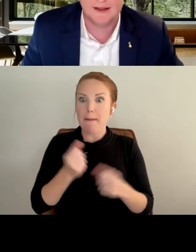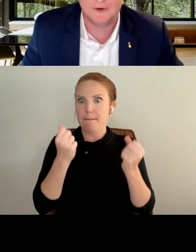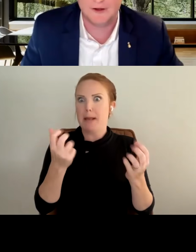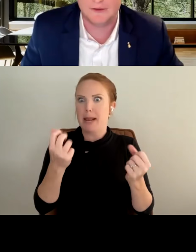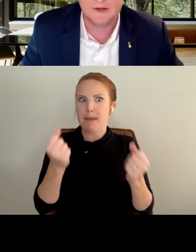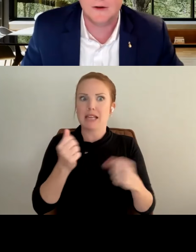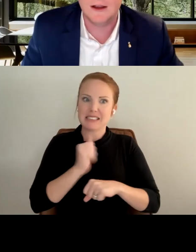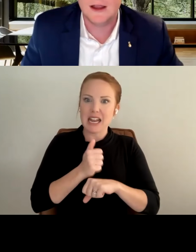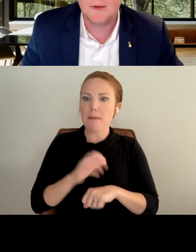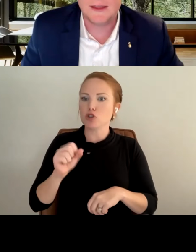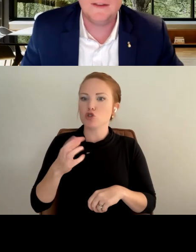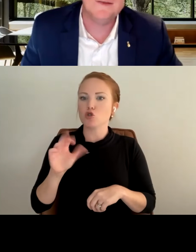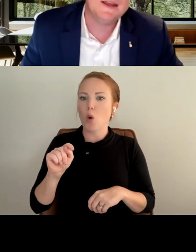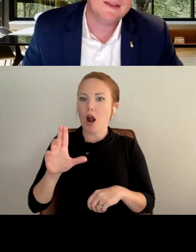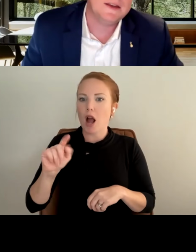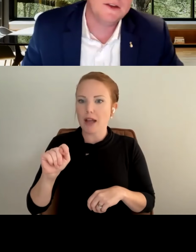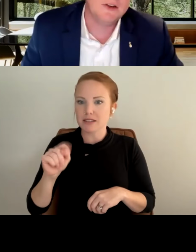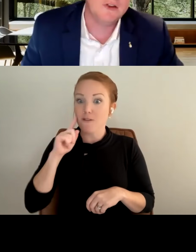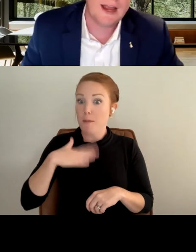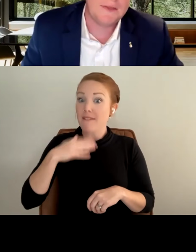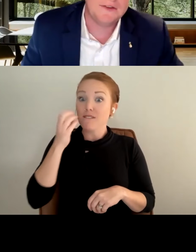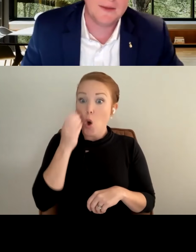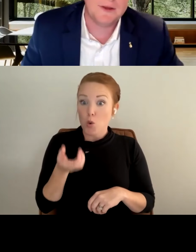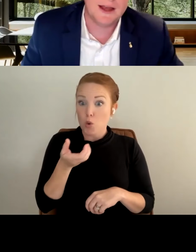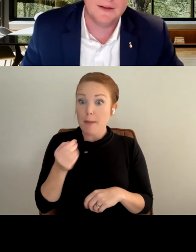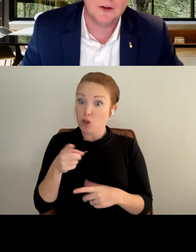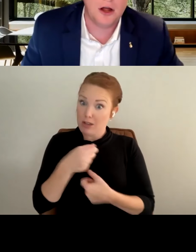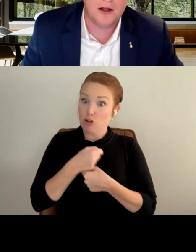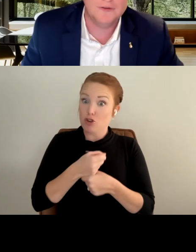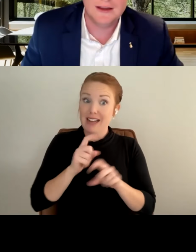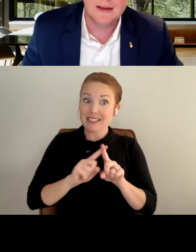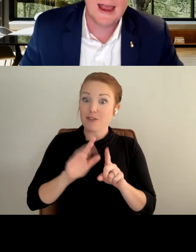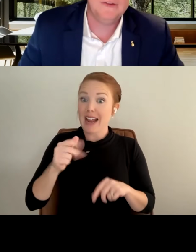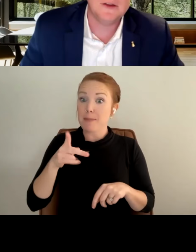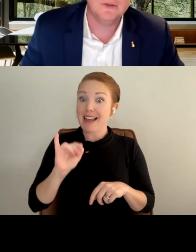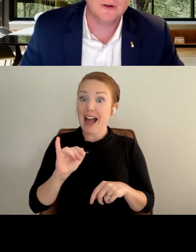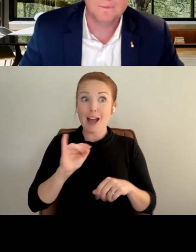I left earlier this year, but the idea being that you can create these API calls as a user